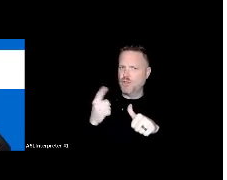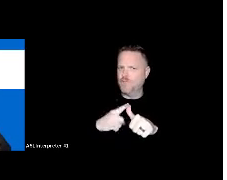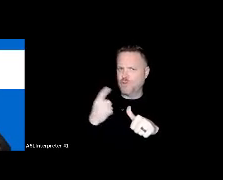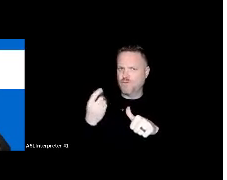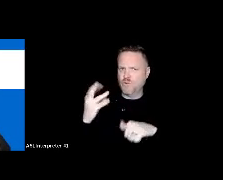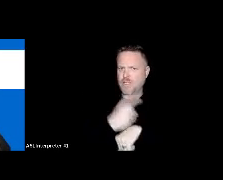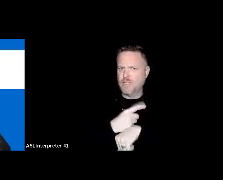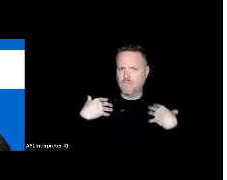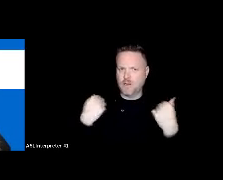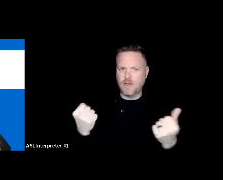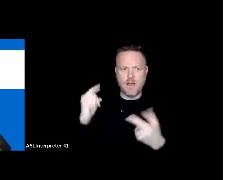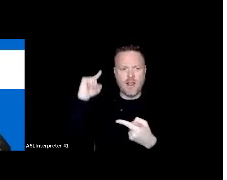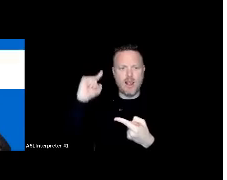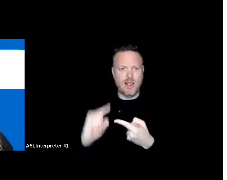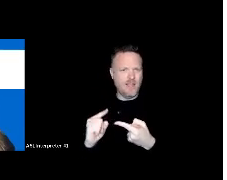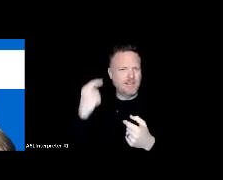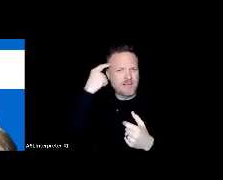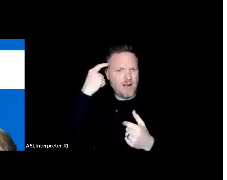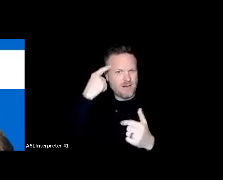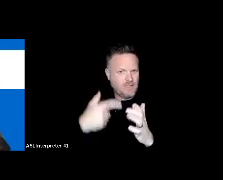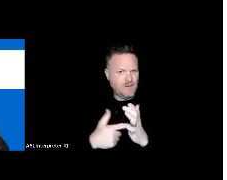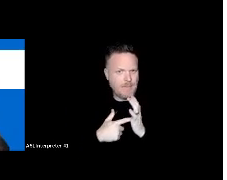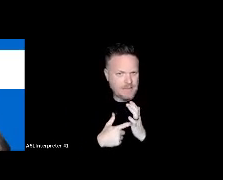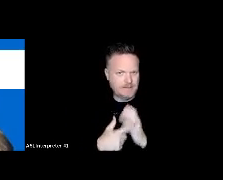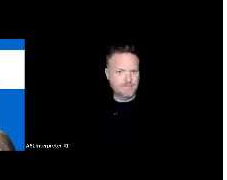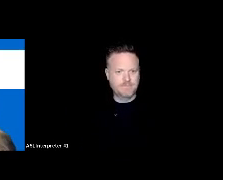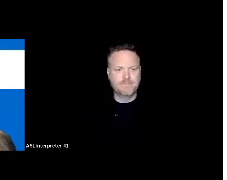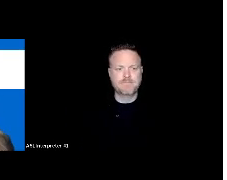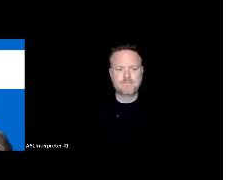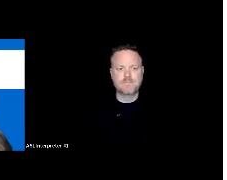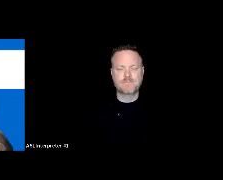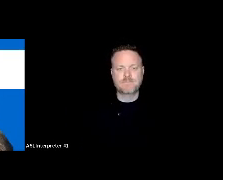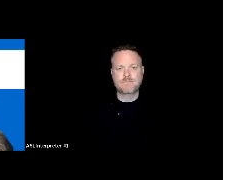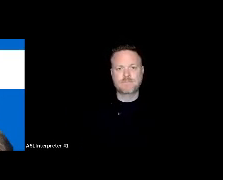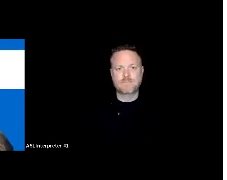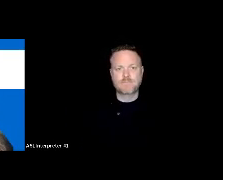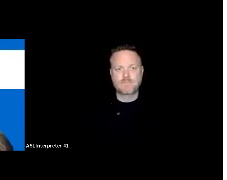less cognitively demanding on a student. I am going to skip through some of these